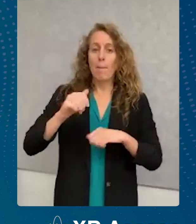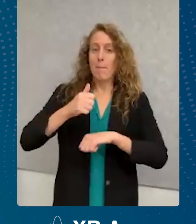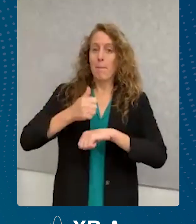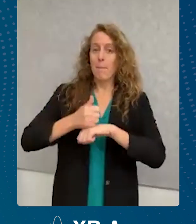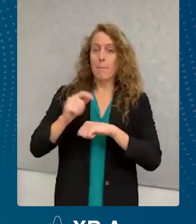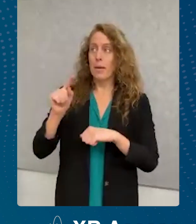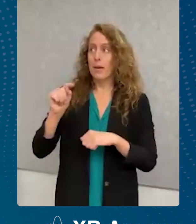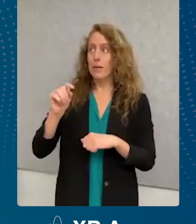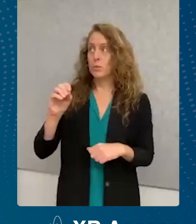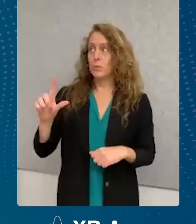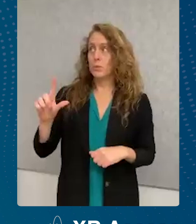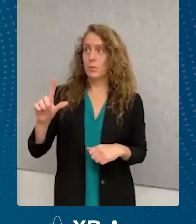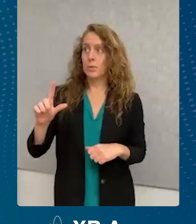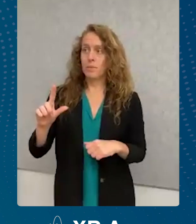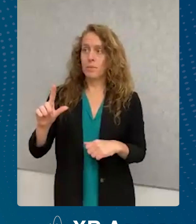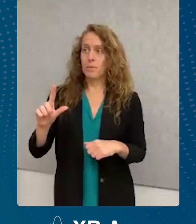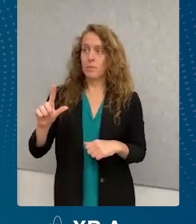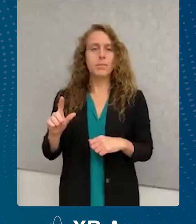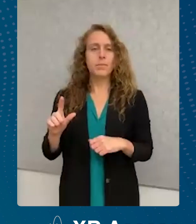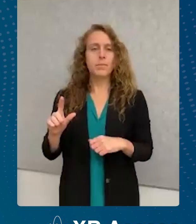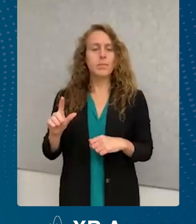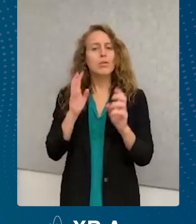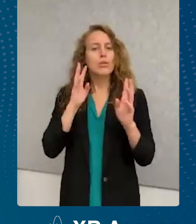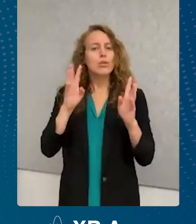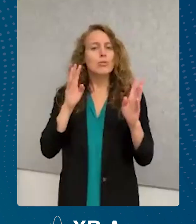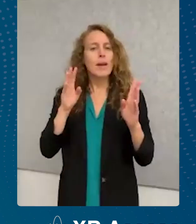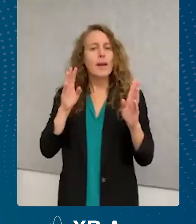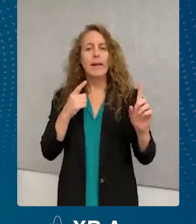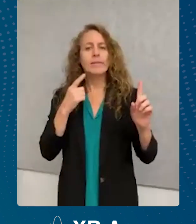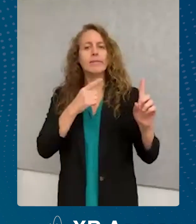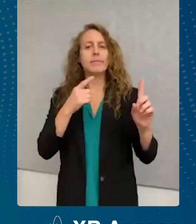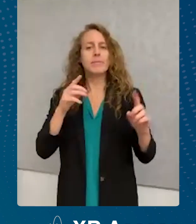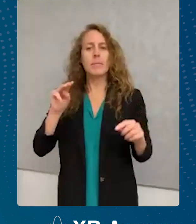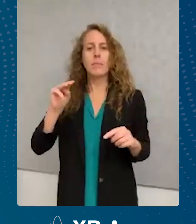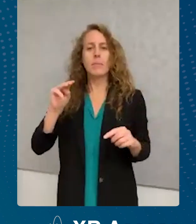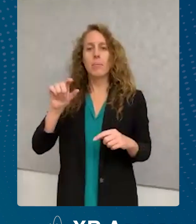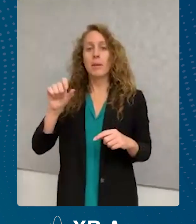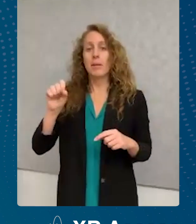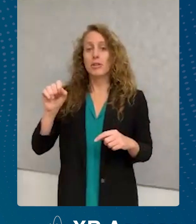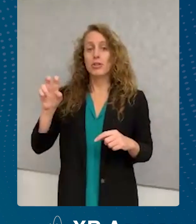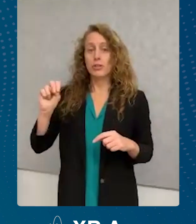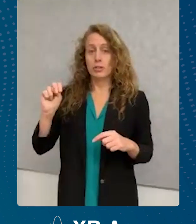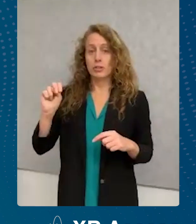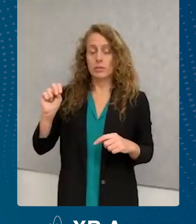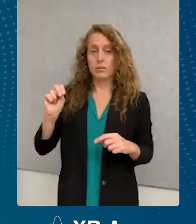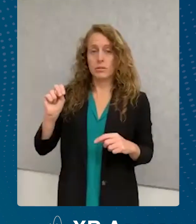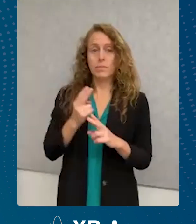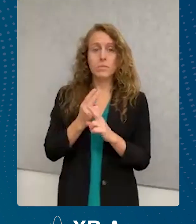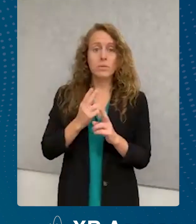And these missions allow users to see a Google street view